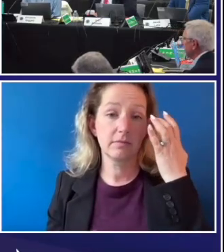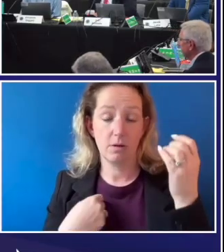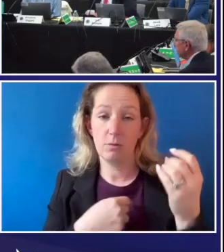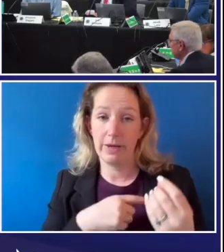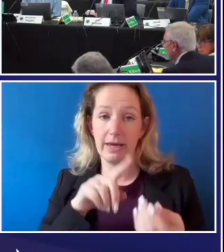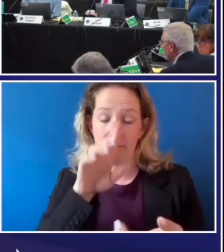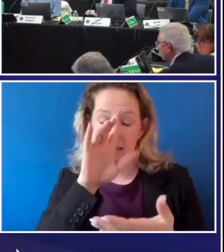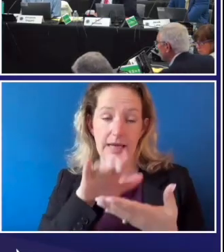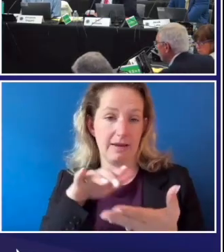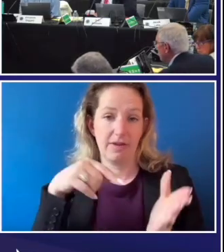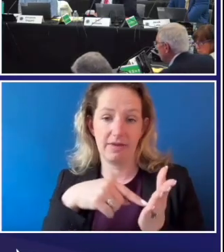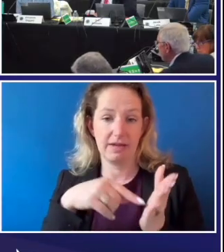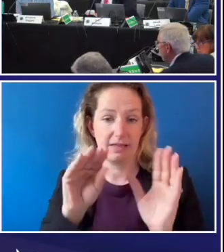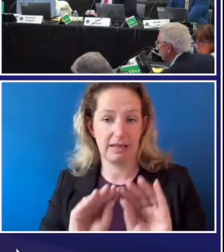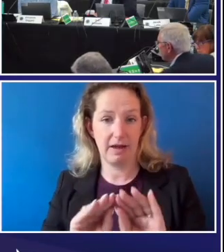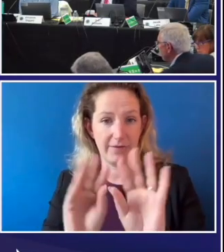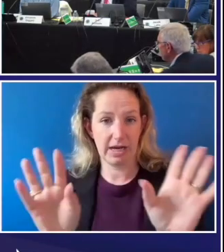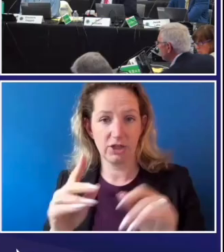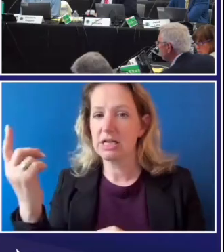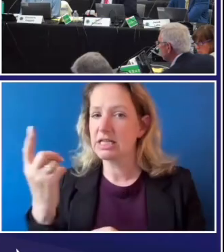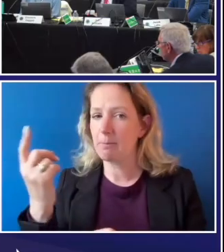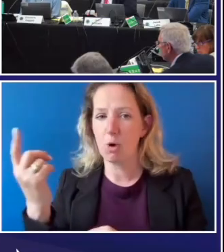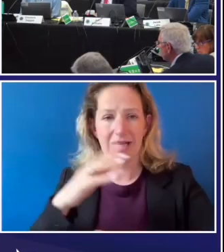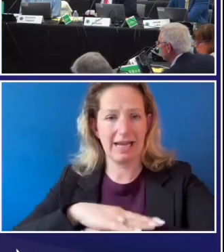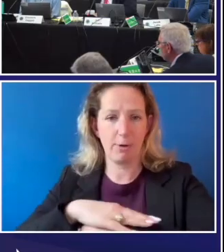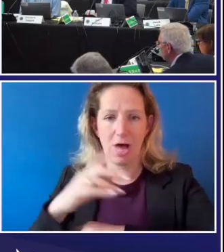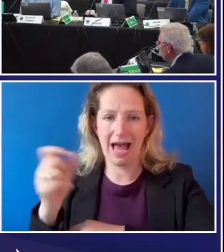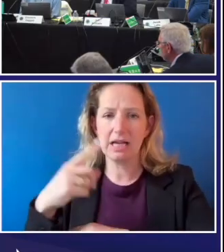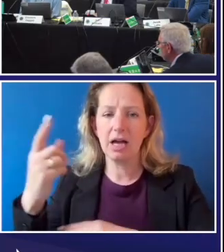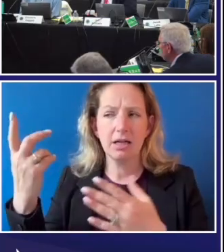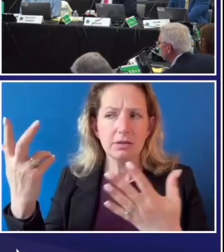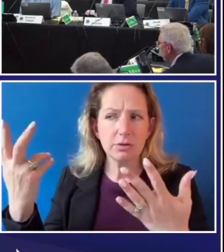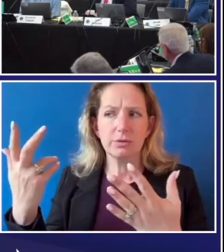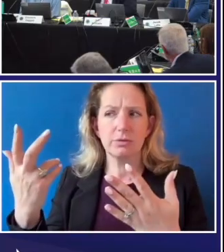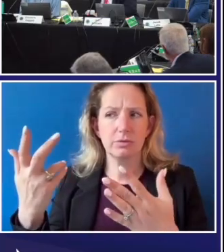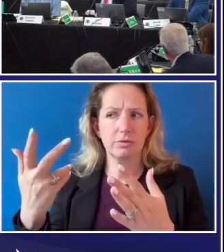I think someone had asked a question at the table cost to whom, and so we clarify that it's cost to the student.